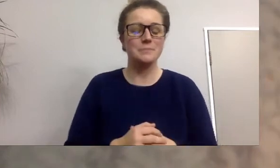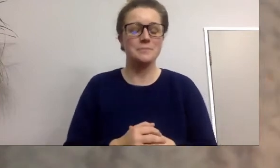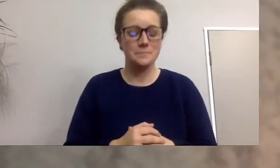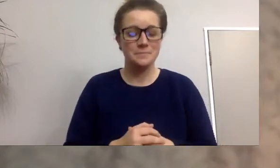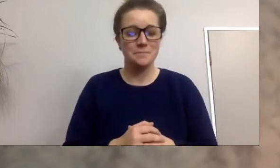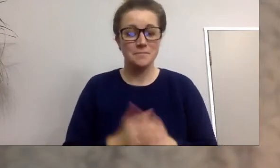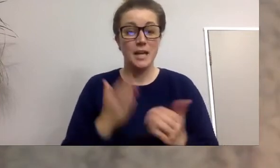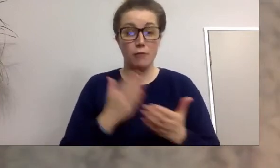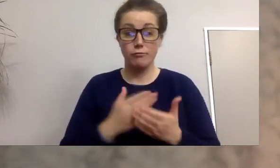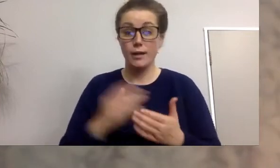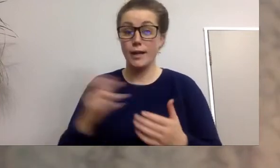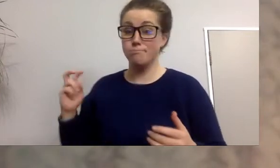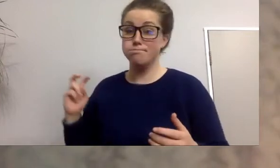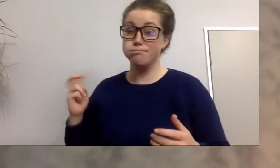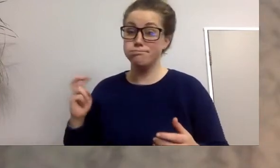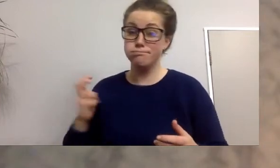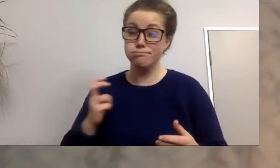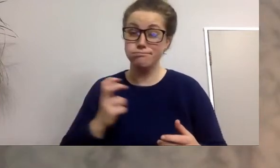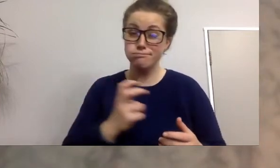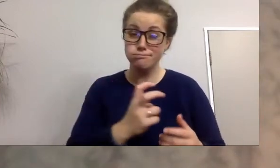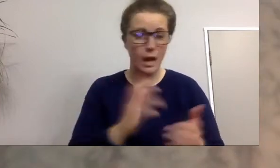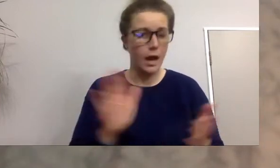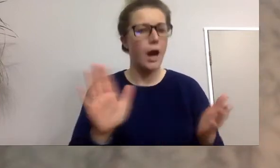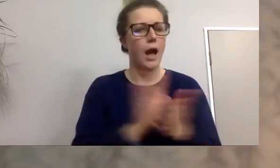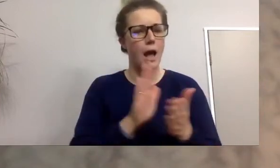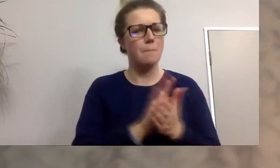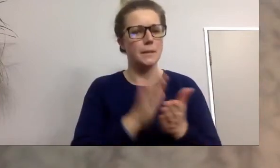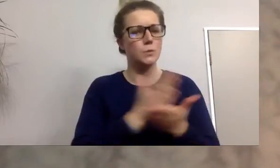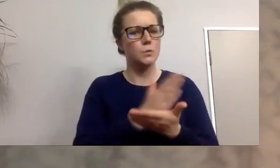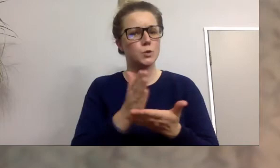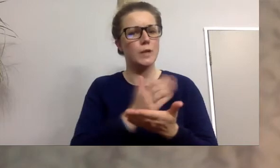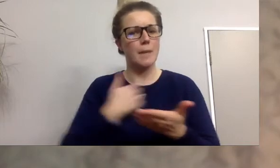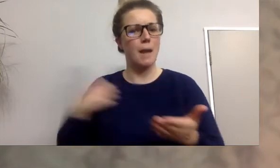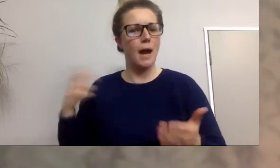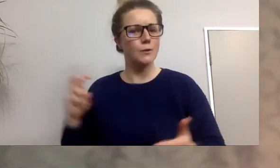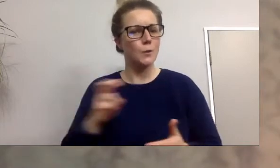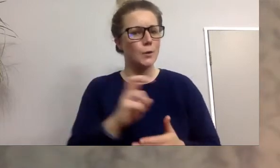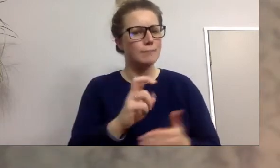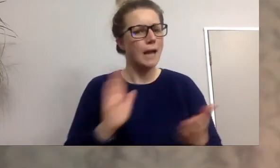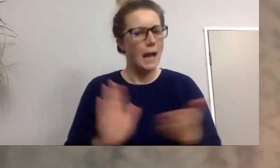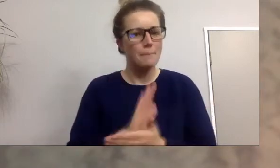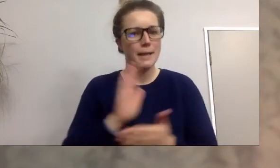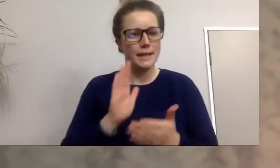journey and I'm very happy to share it with with everyone. Before I start my